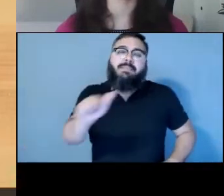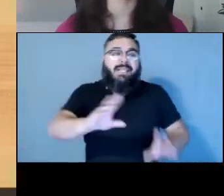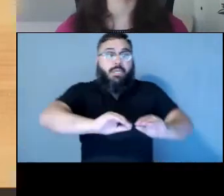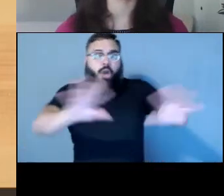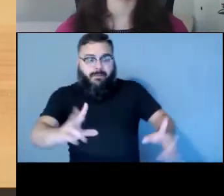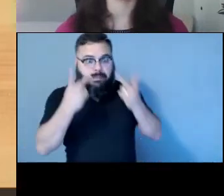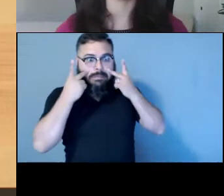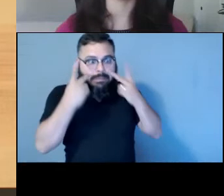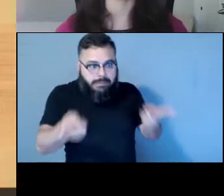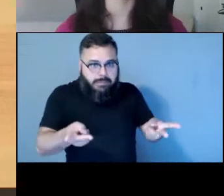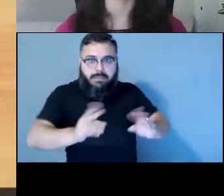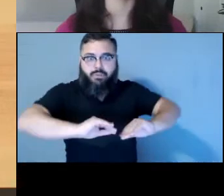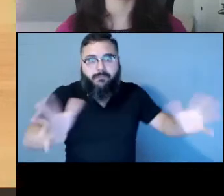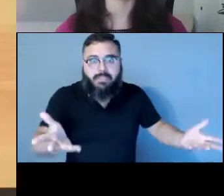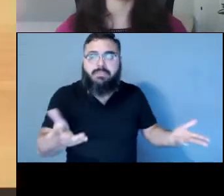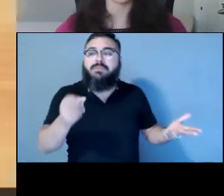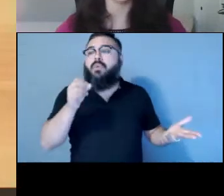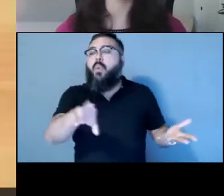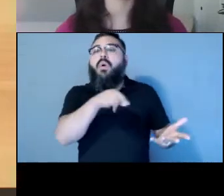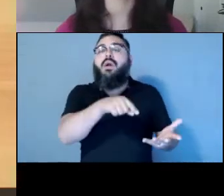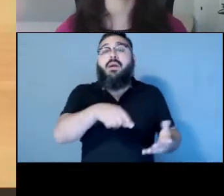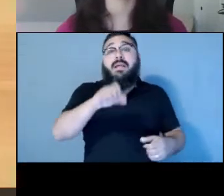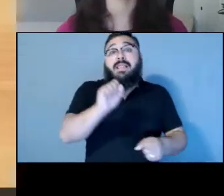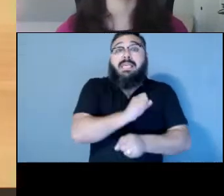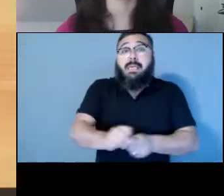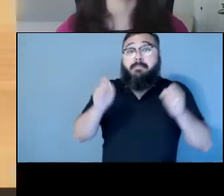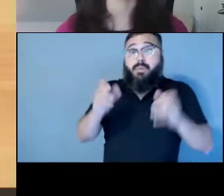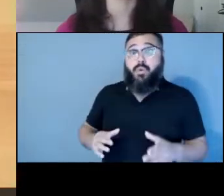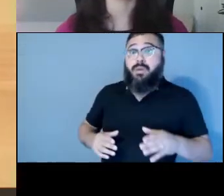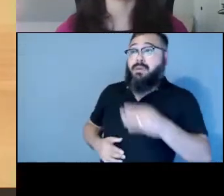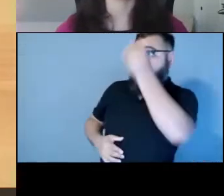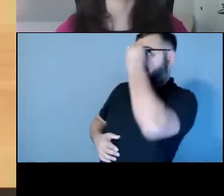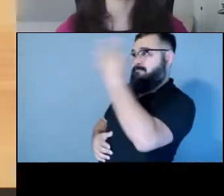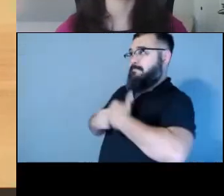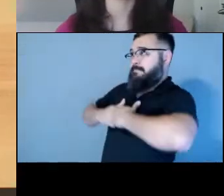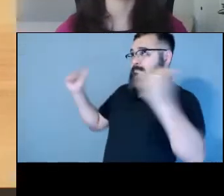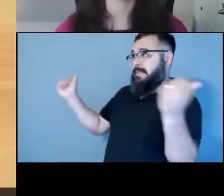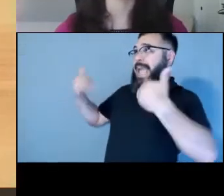or if the employee has actually already told the employer about the disability,